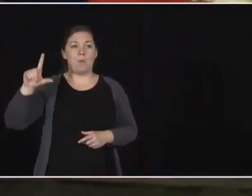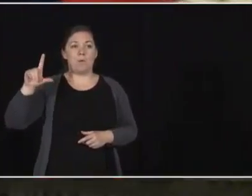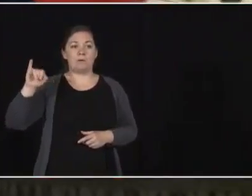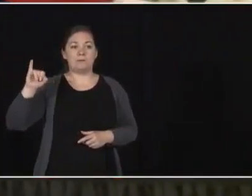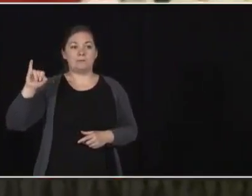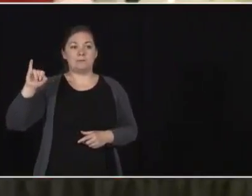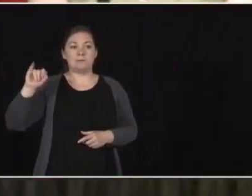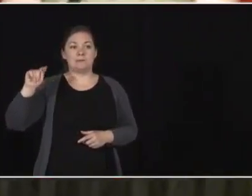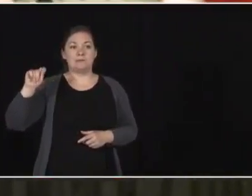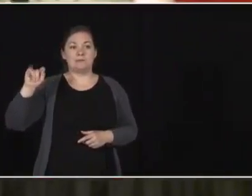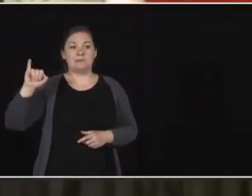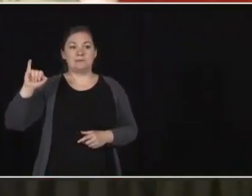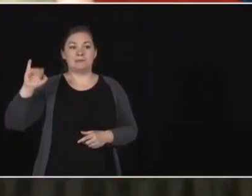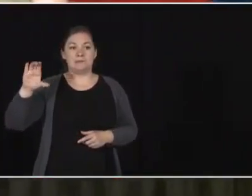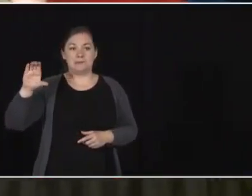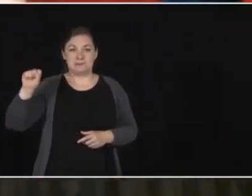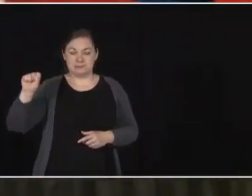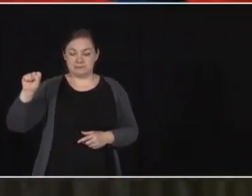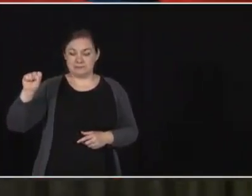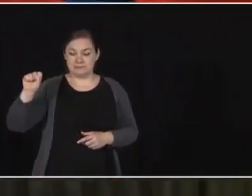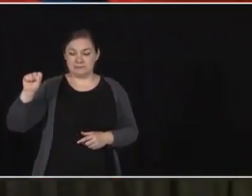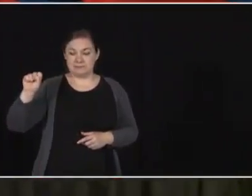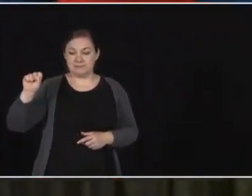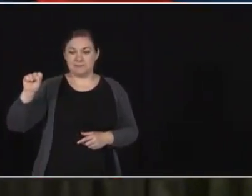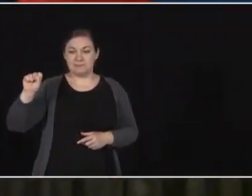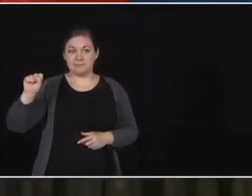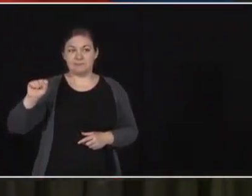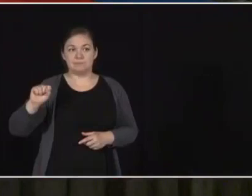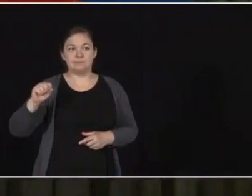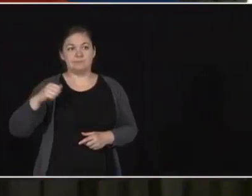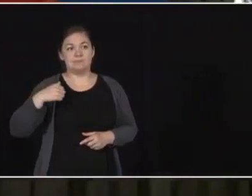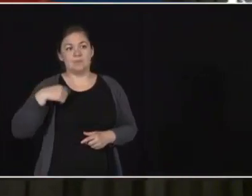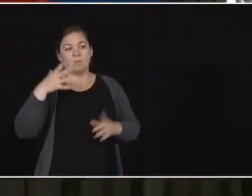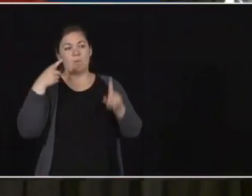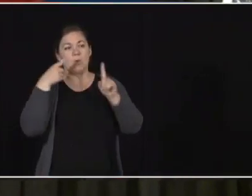I want to ask a little bit more about serological testing.